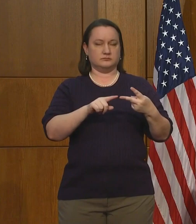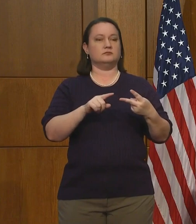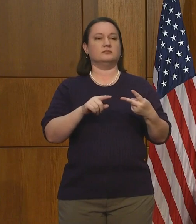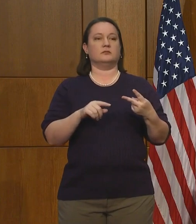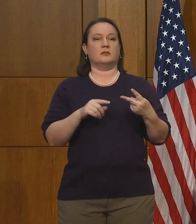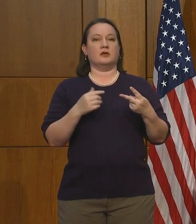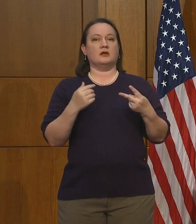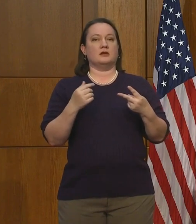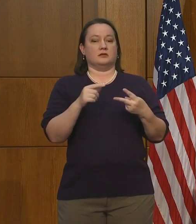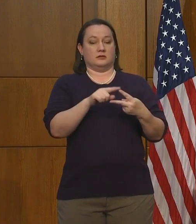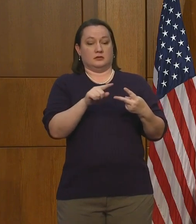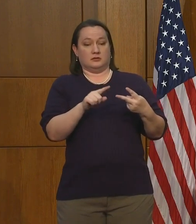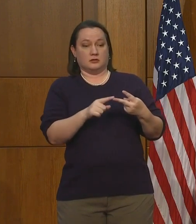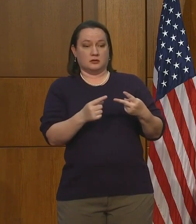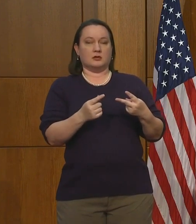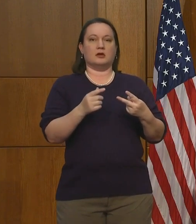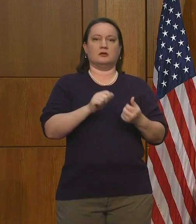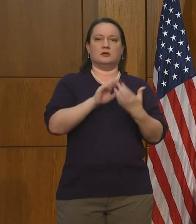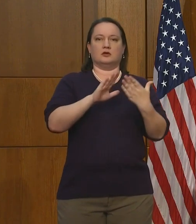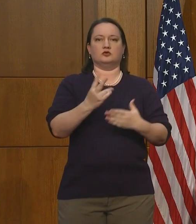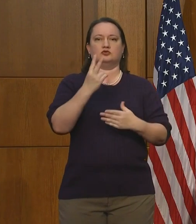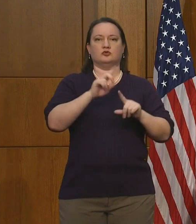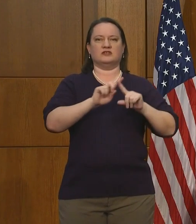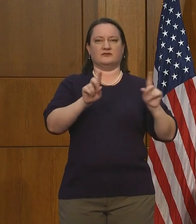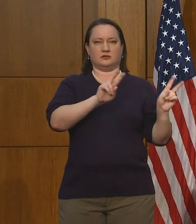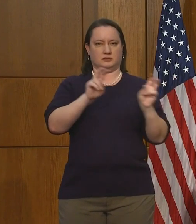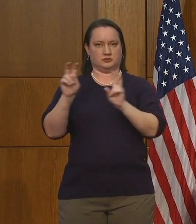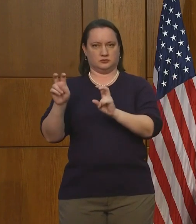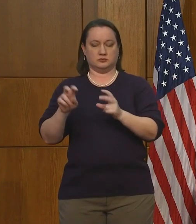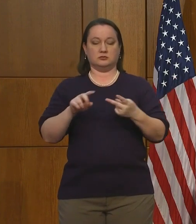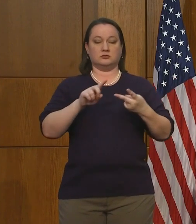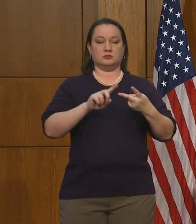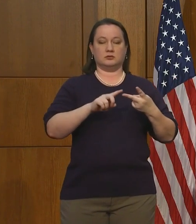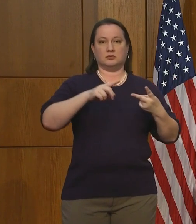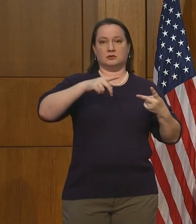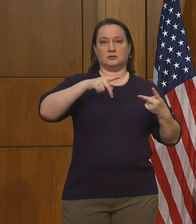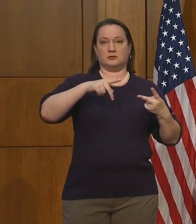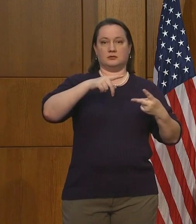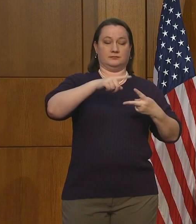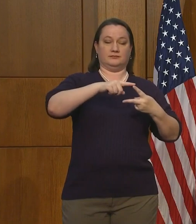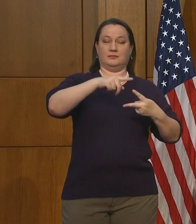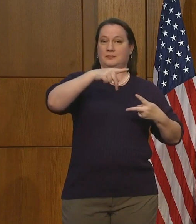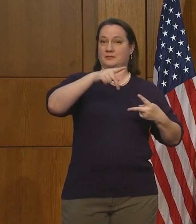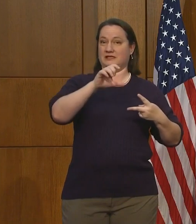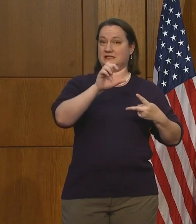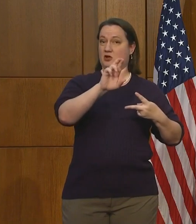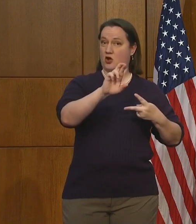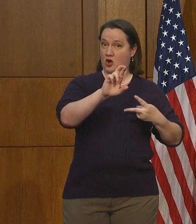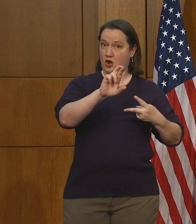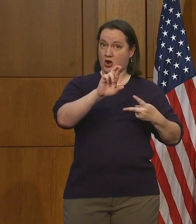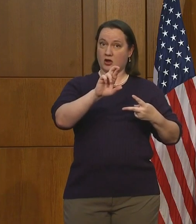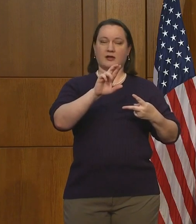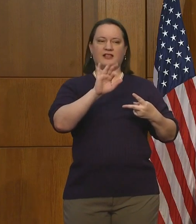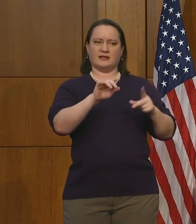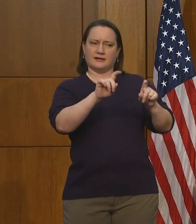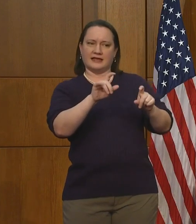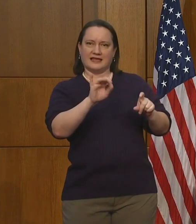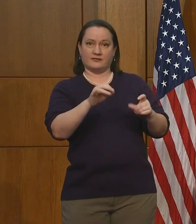WITH A NASAL SWAB. THEY ARE DESIGNED TO ANSWER TWO DIFFERENT QUESTIONS THE PCR